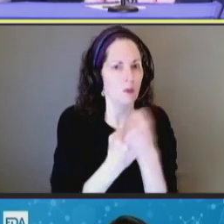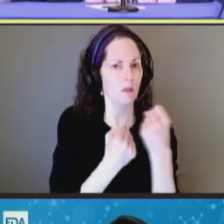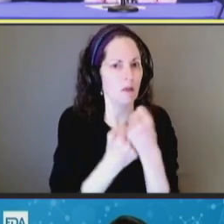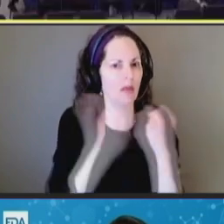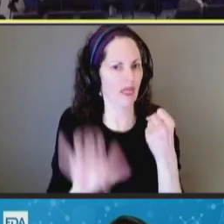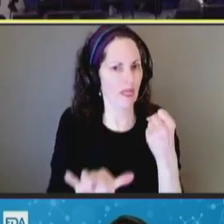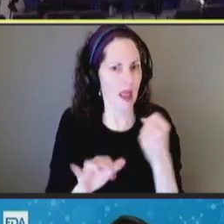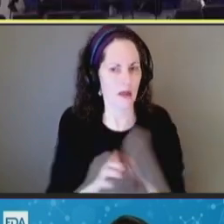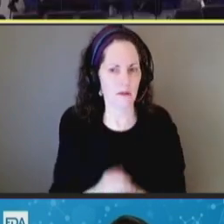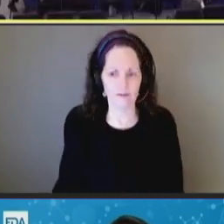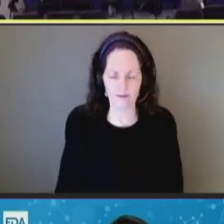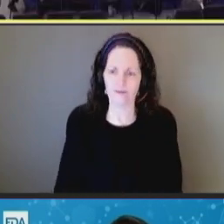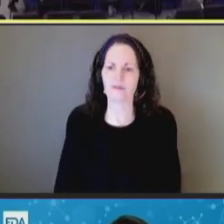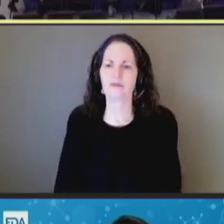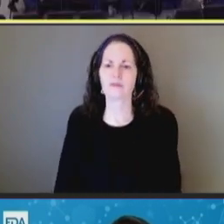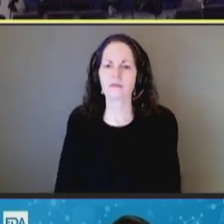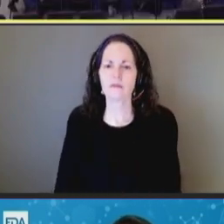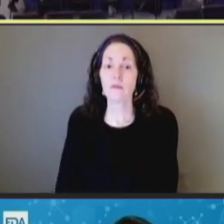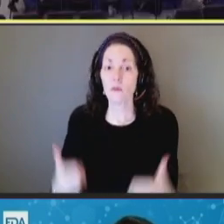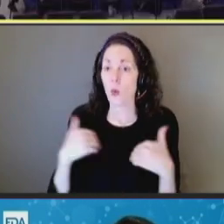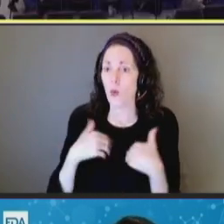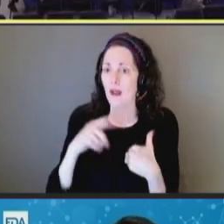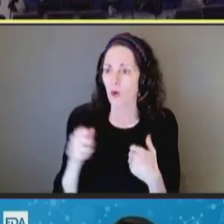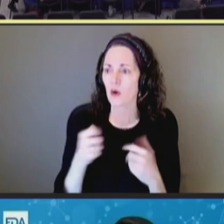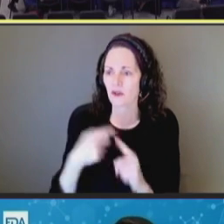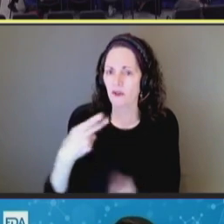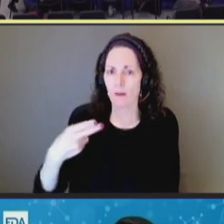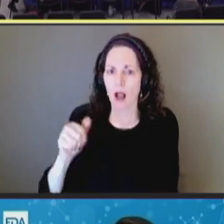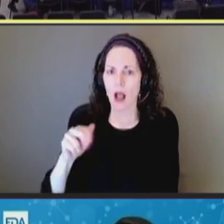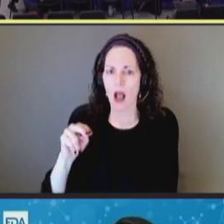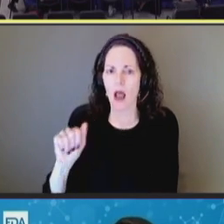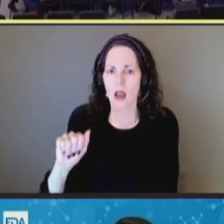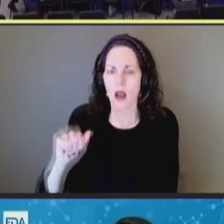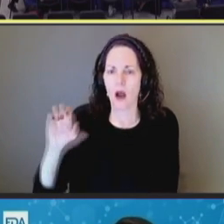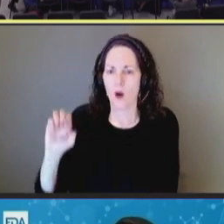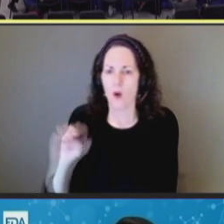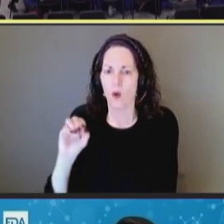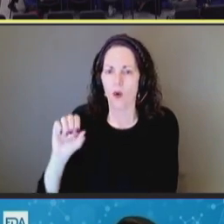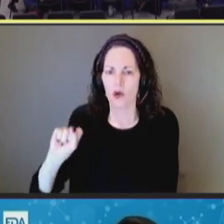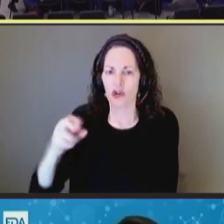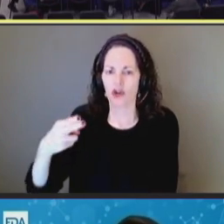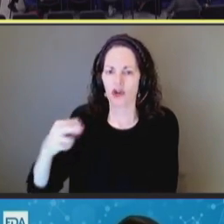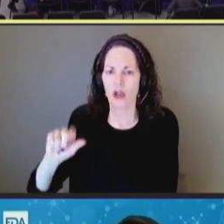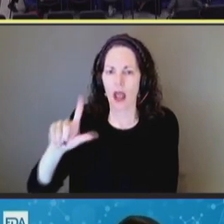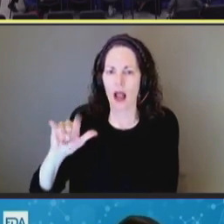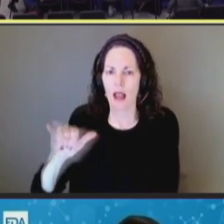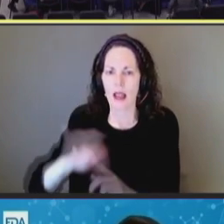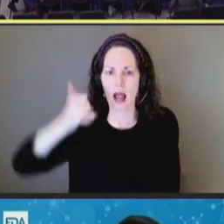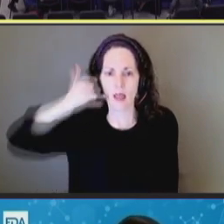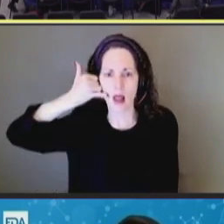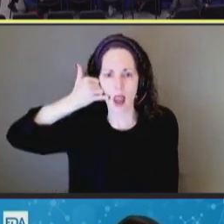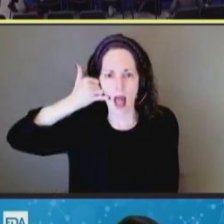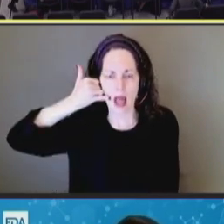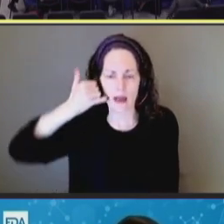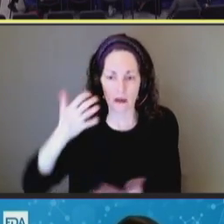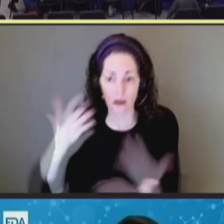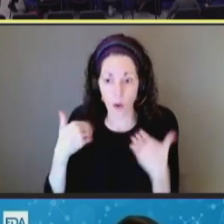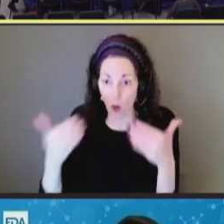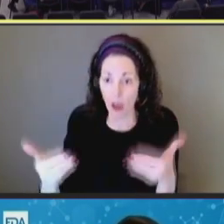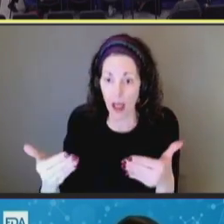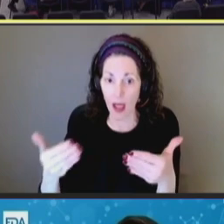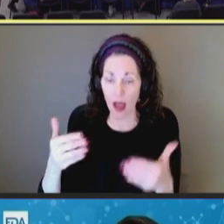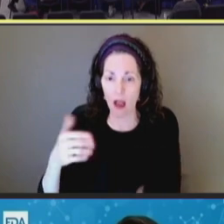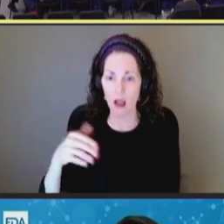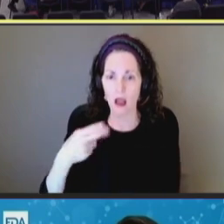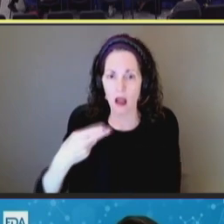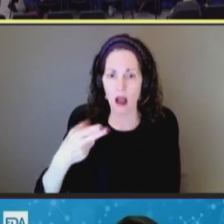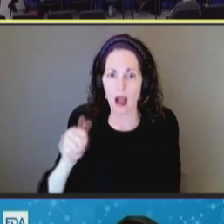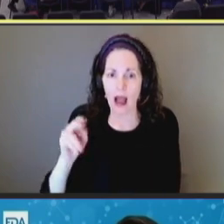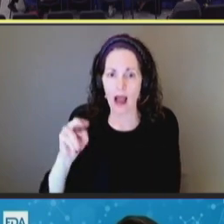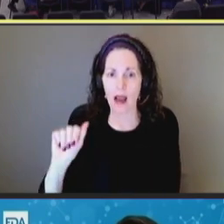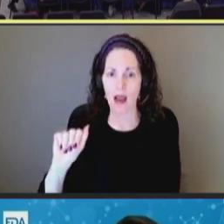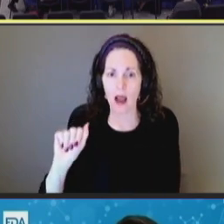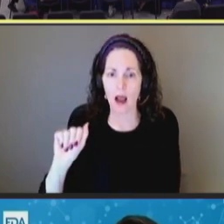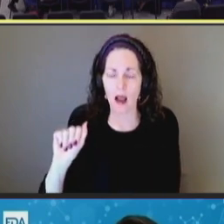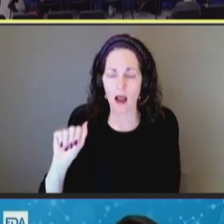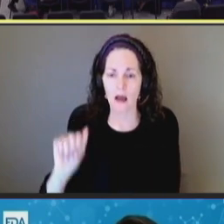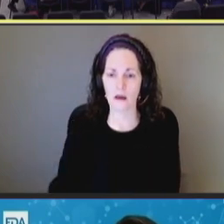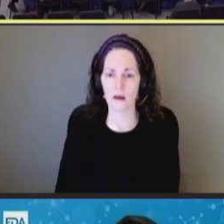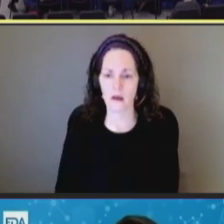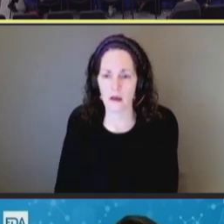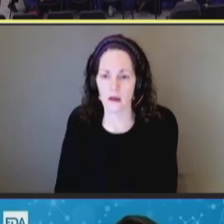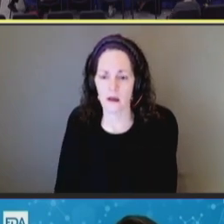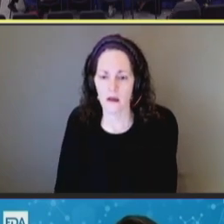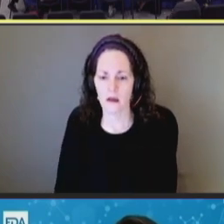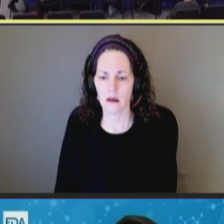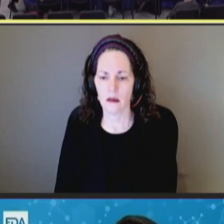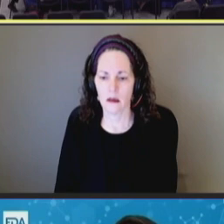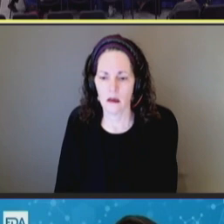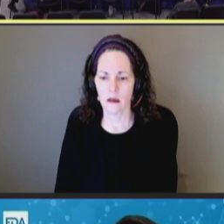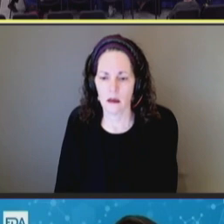Robert Hopkins: We have a question from Hana El Sahly on the line. Hana, go ahead.